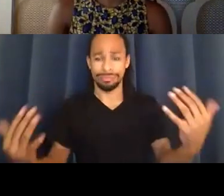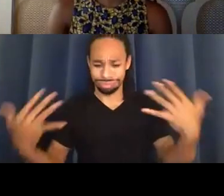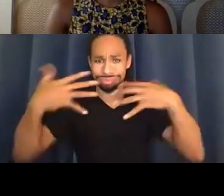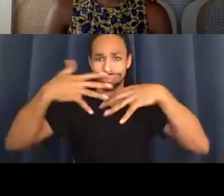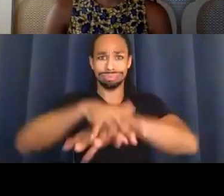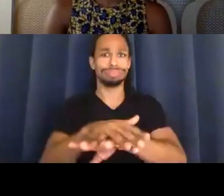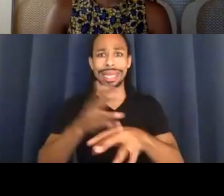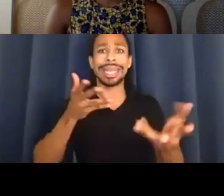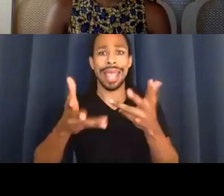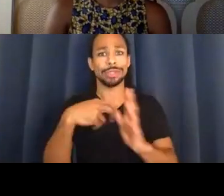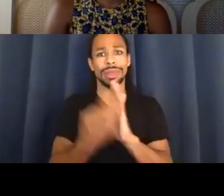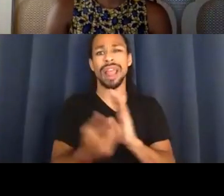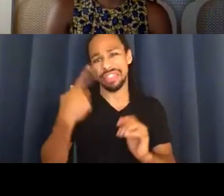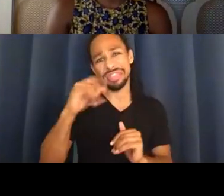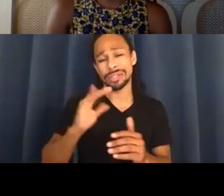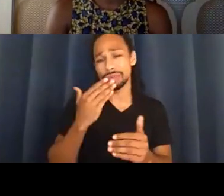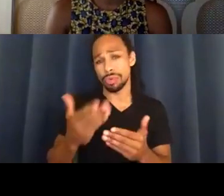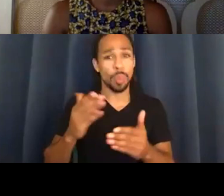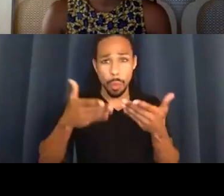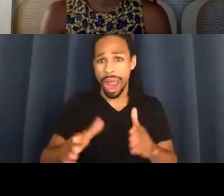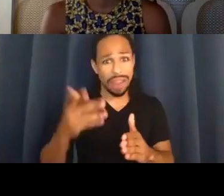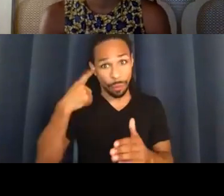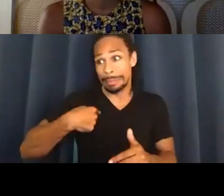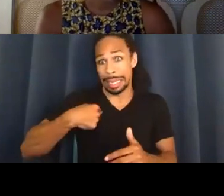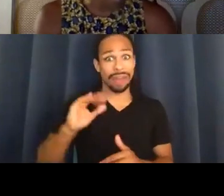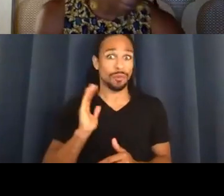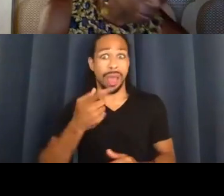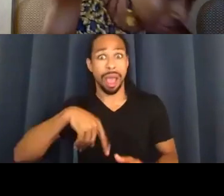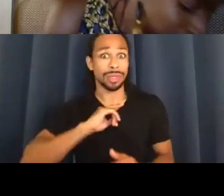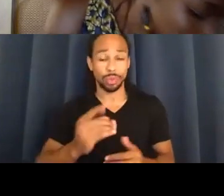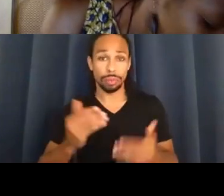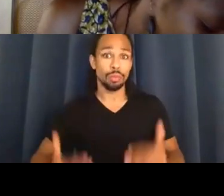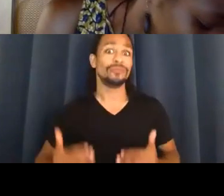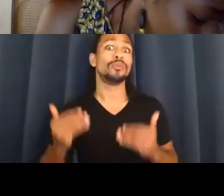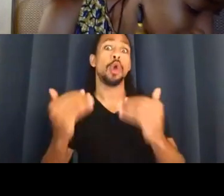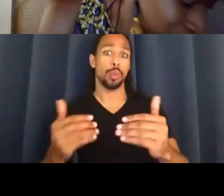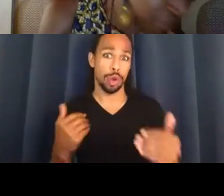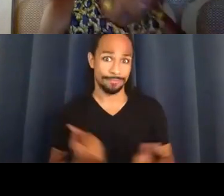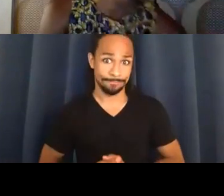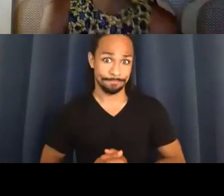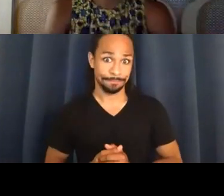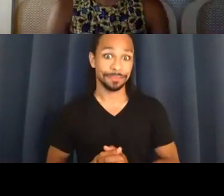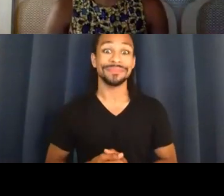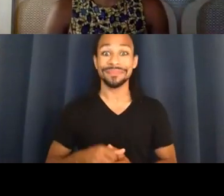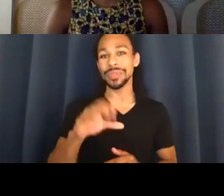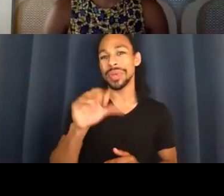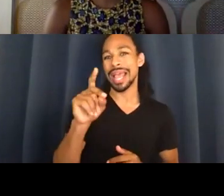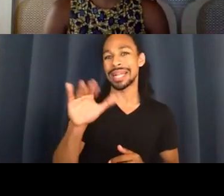Thank you. We're in our last comments, so Lane and